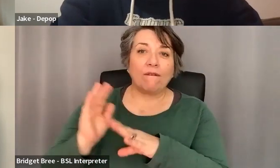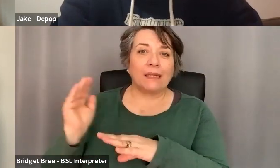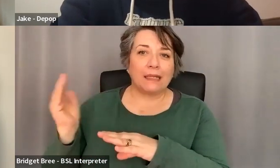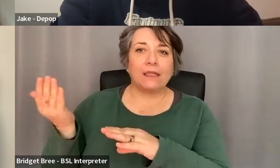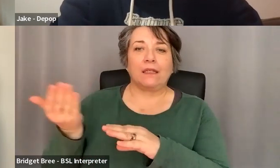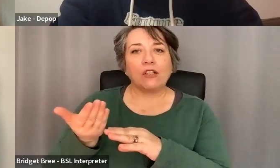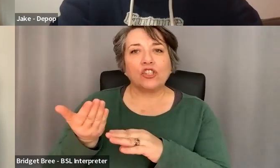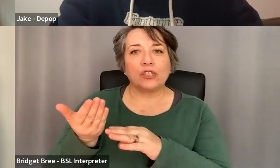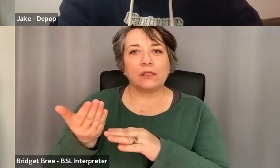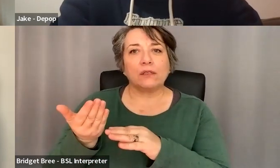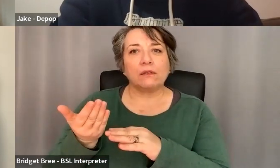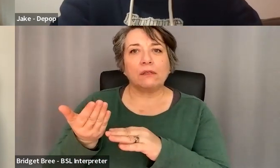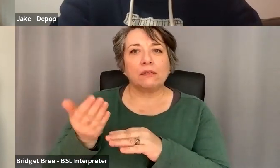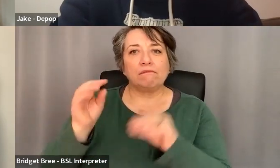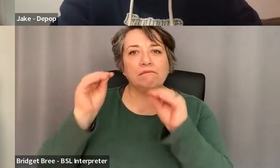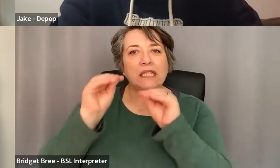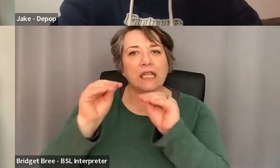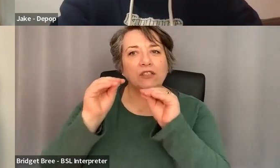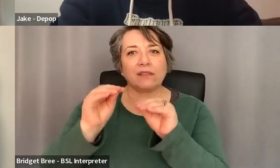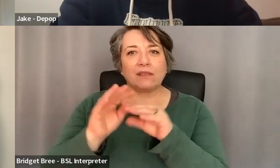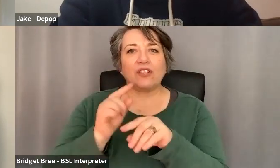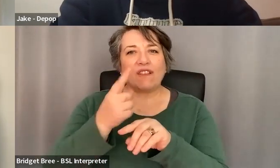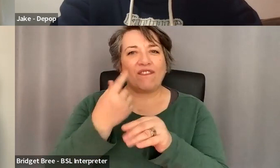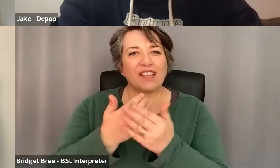So the first one would be on your first day, and that's really about like a high-level